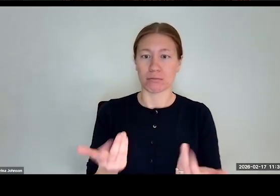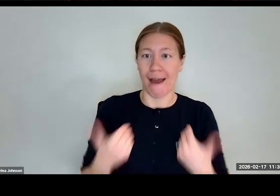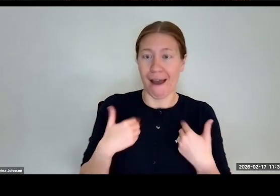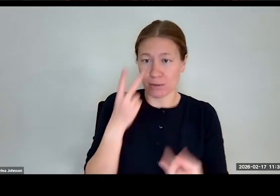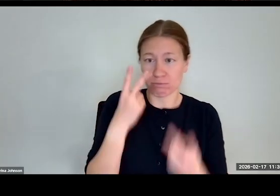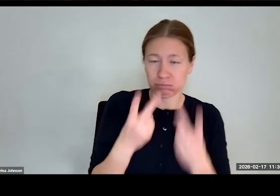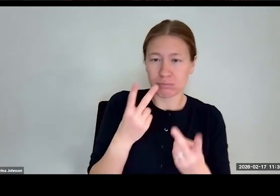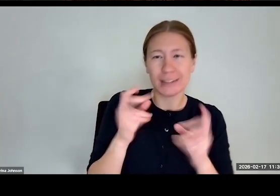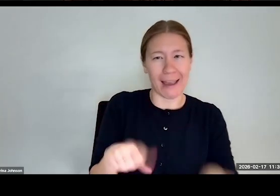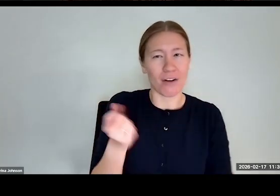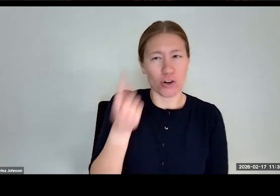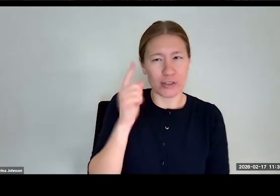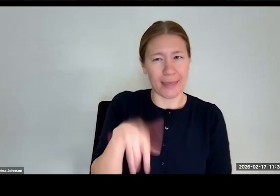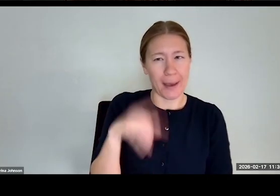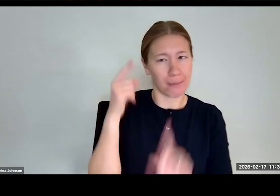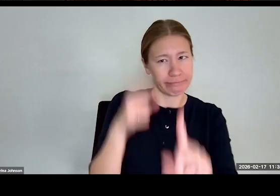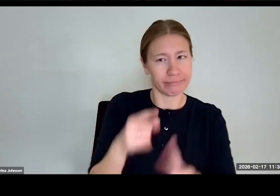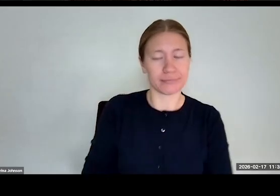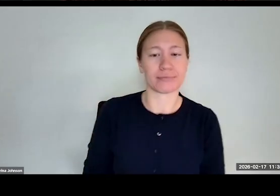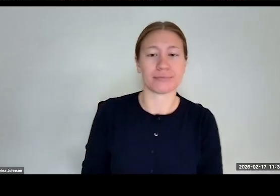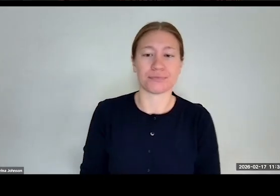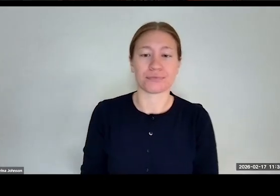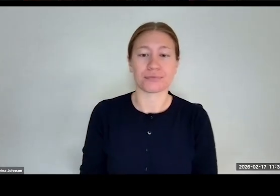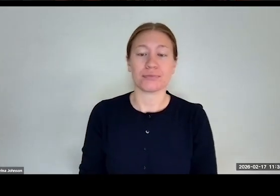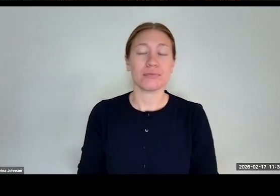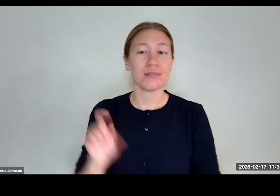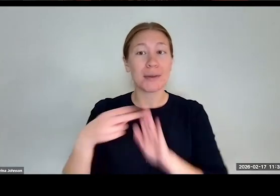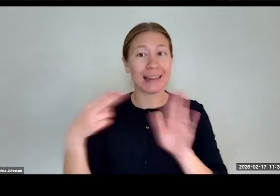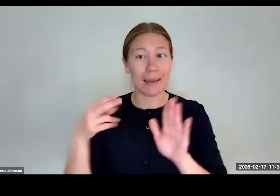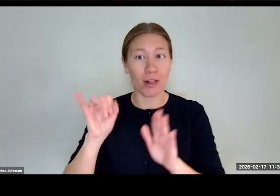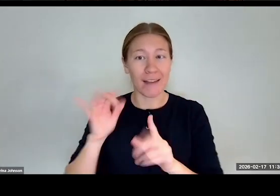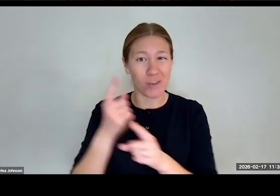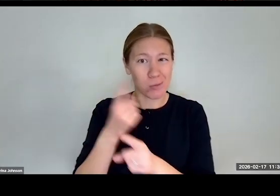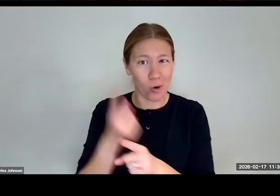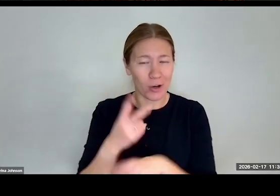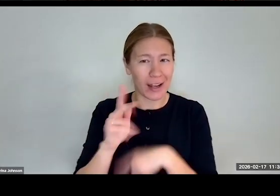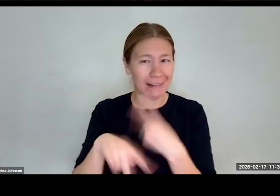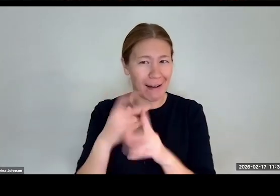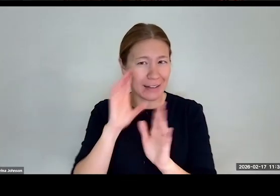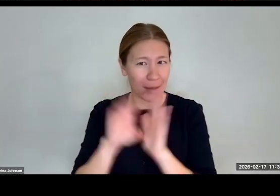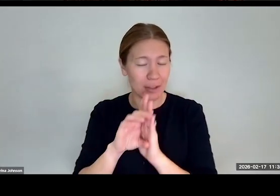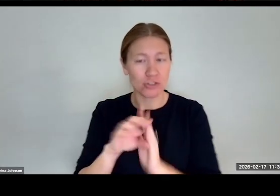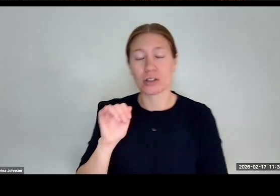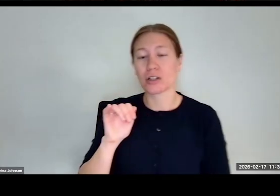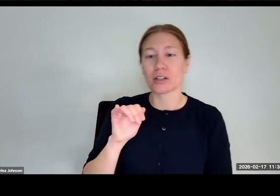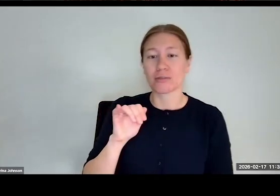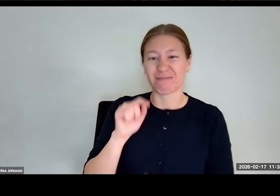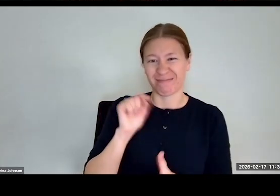and indicate if your image is a special type of image. So we don't wanna say image or picture of because assistive tech is already going to announce that